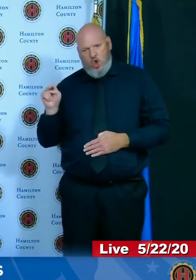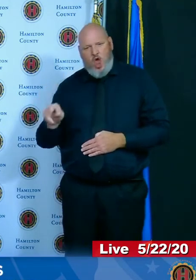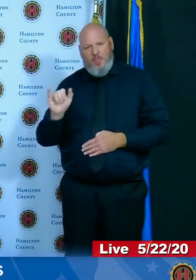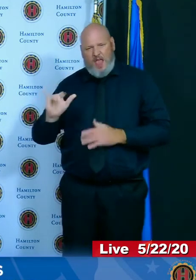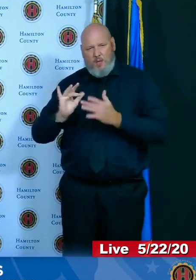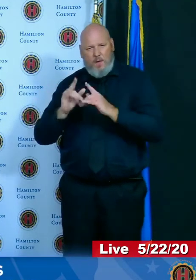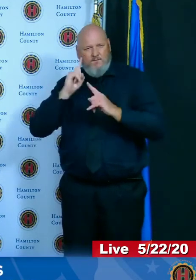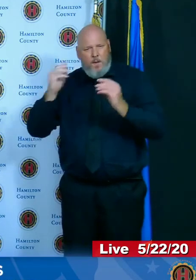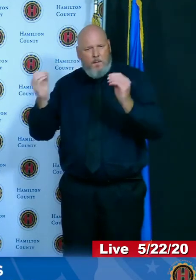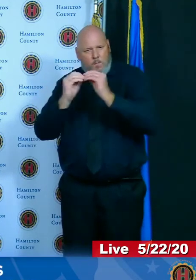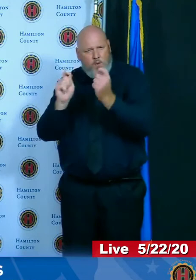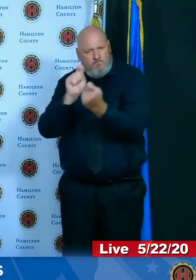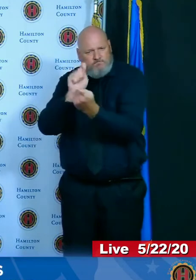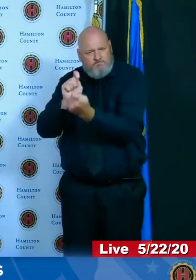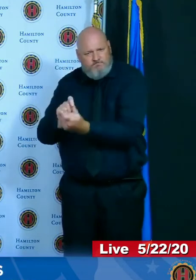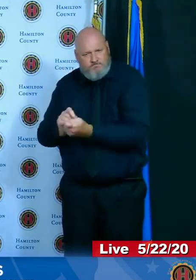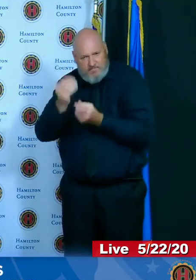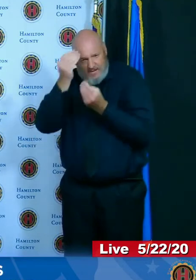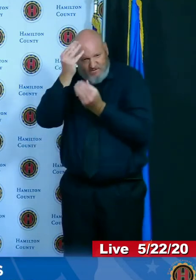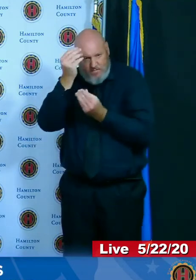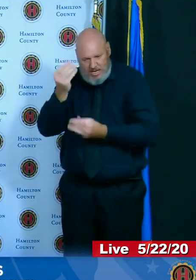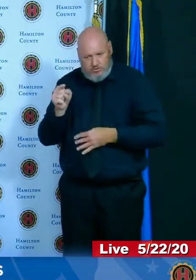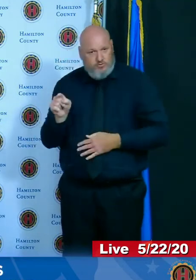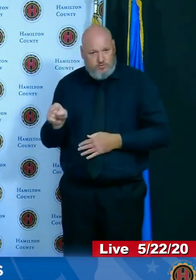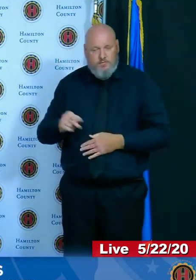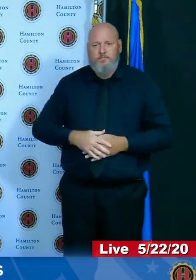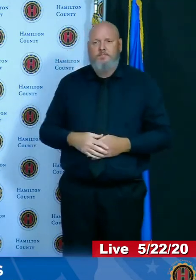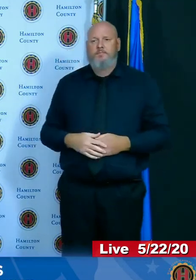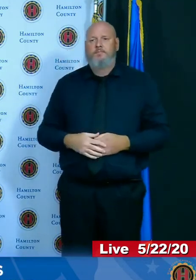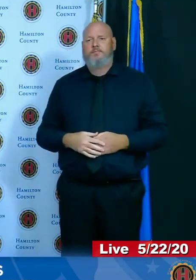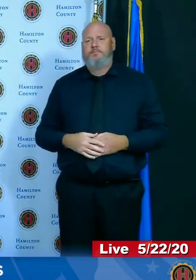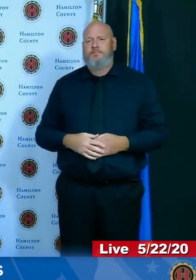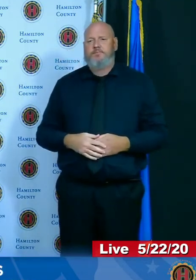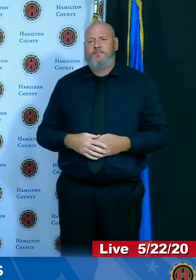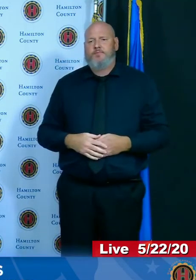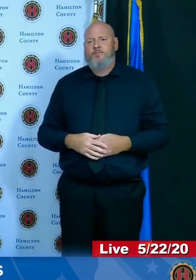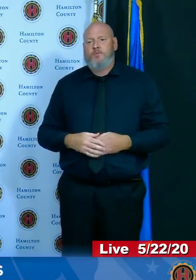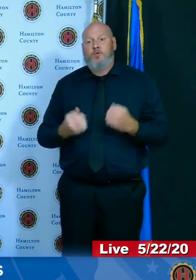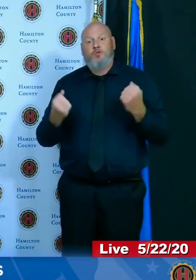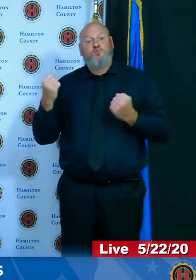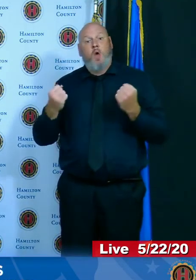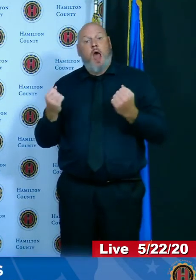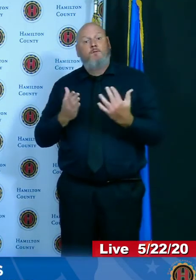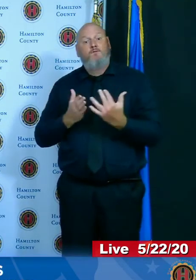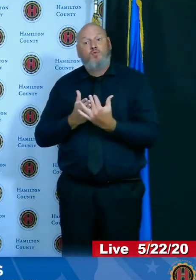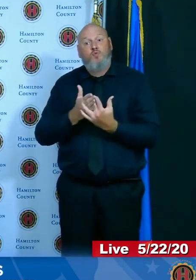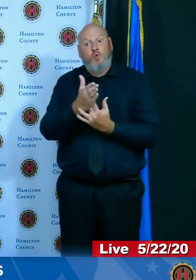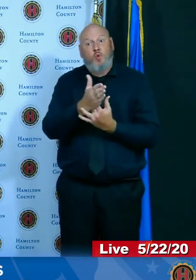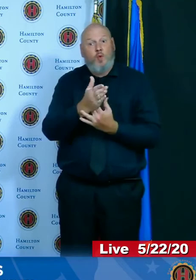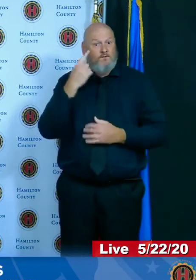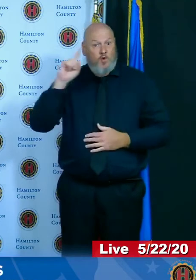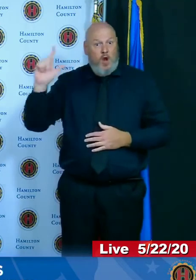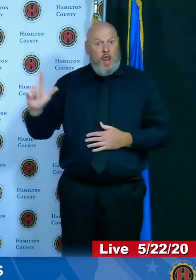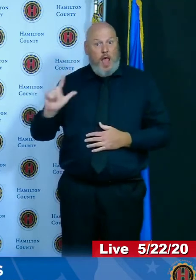have them drive throughs are located it at these particular branches Covedale